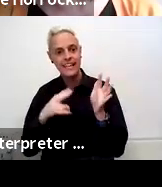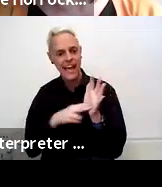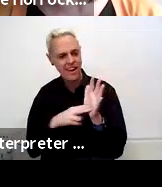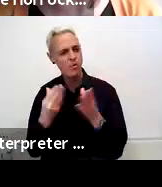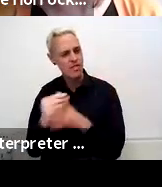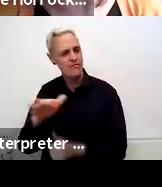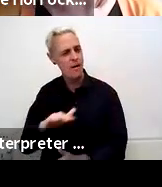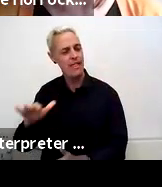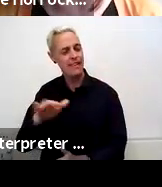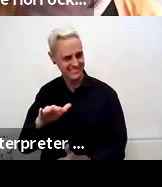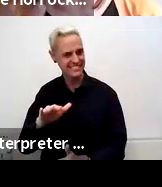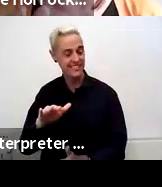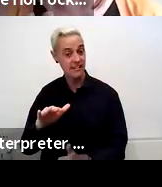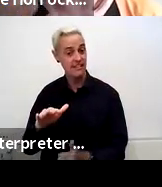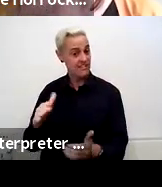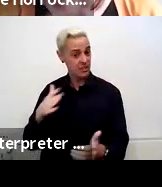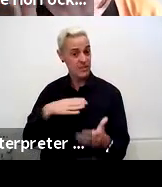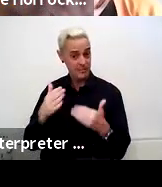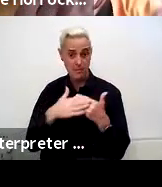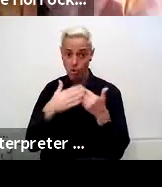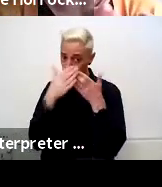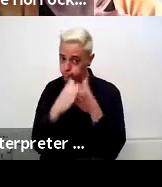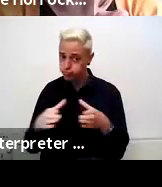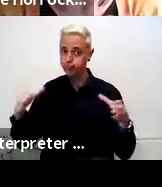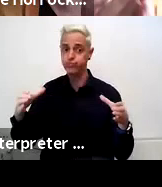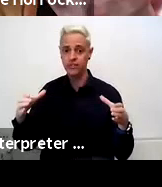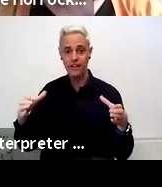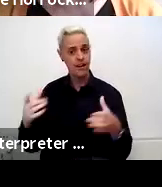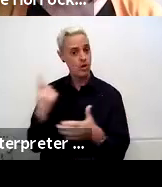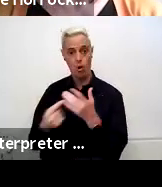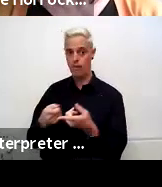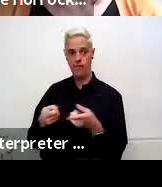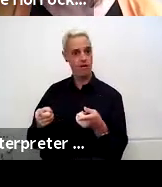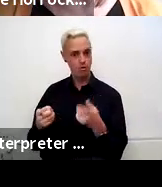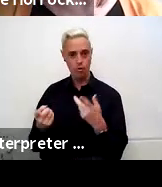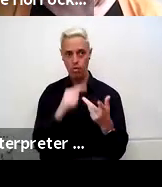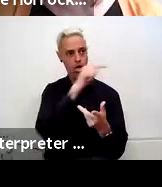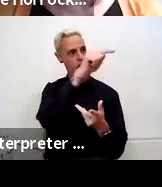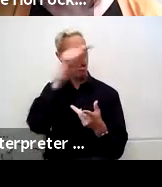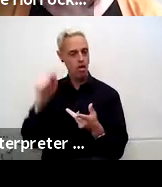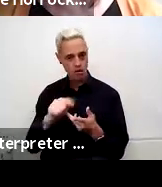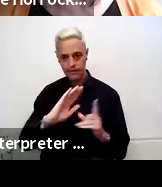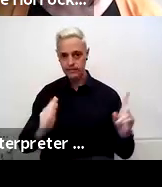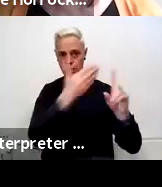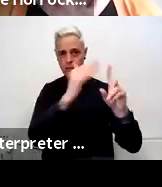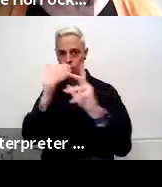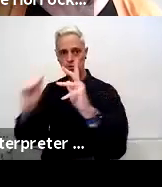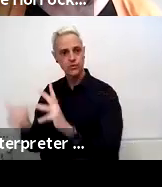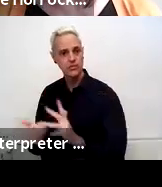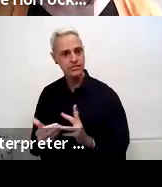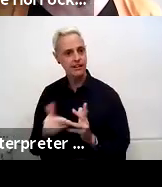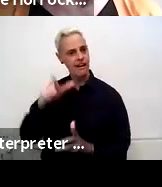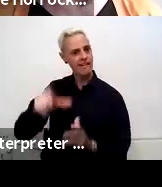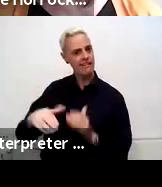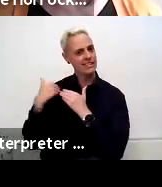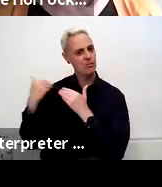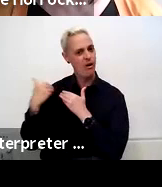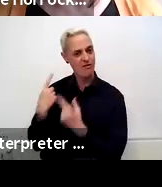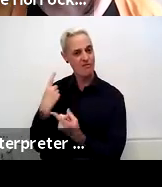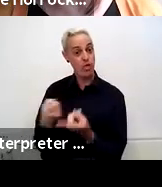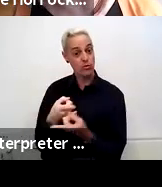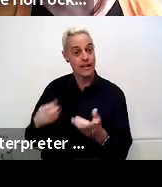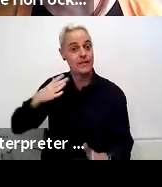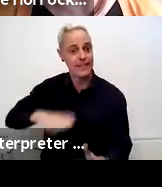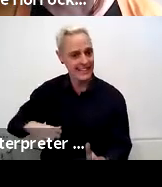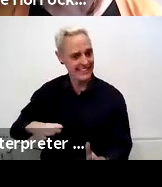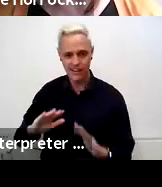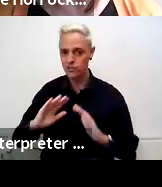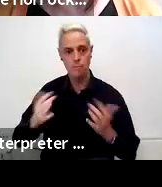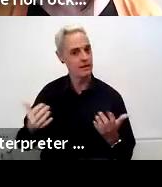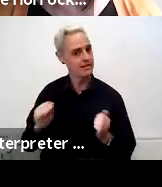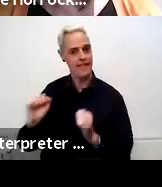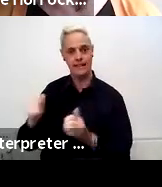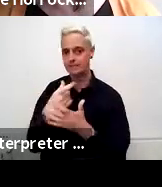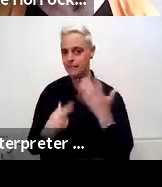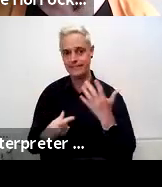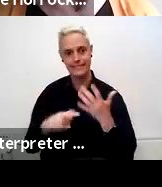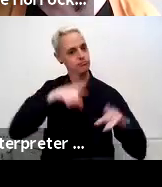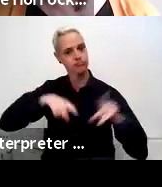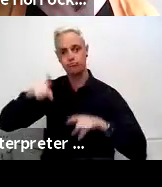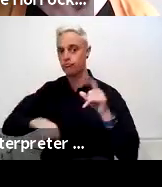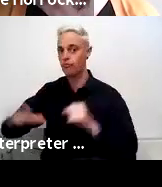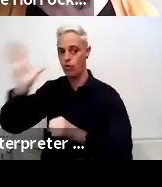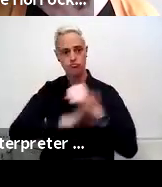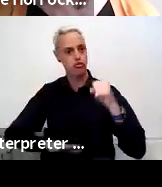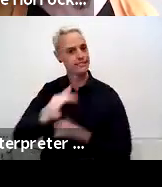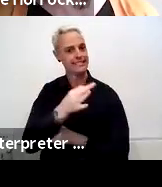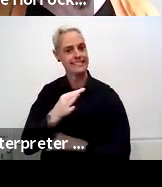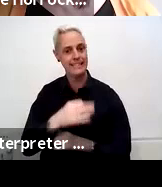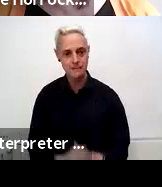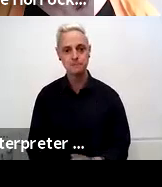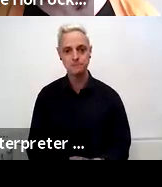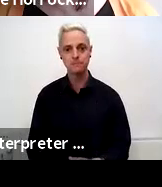And I think actually that's a wider, ask that could be expanded beyond that limited to the remit into providing that sort of support and case work for those who really do need it, regardless of what disability, there is across the city region.